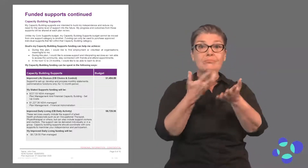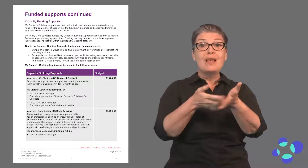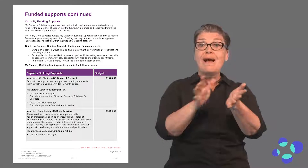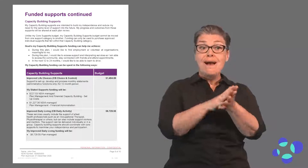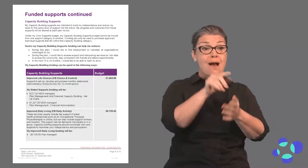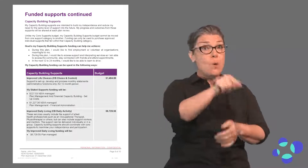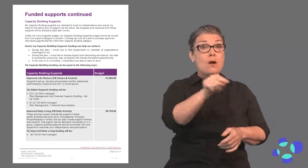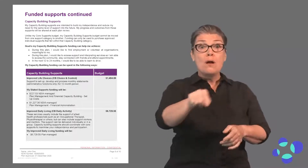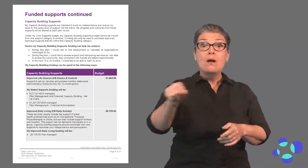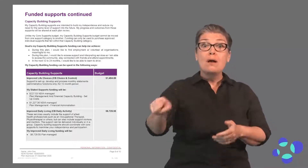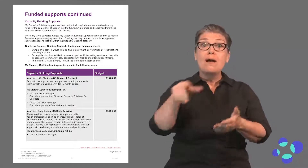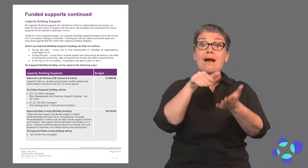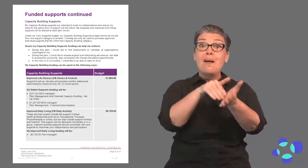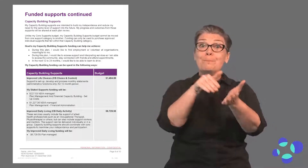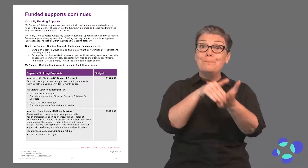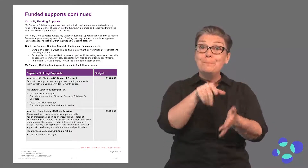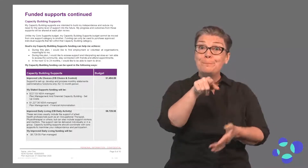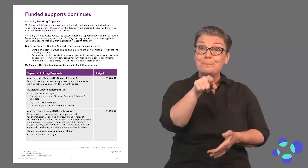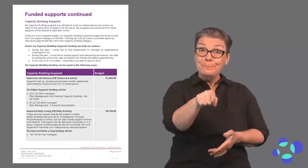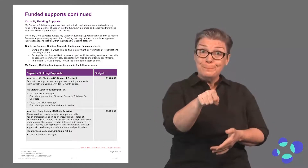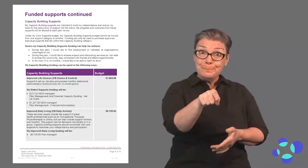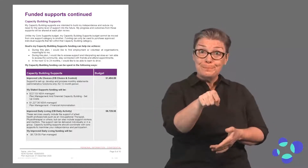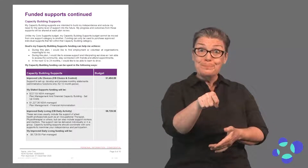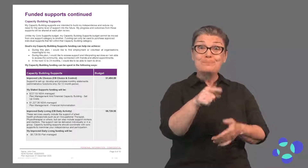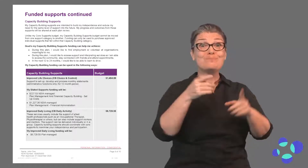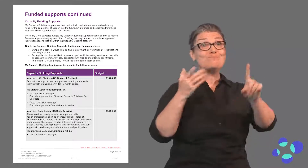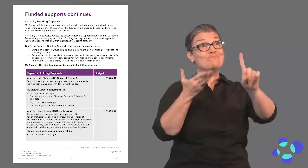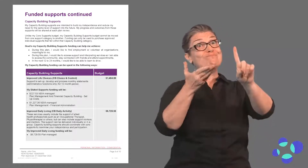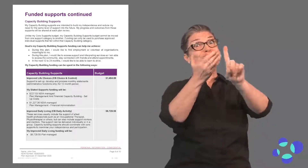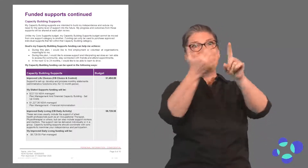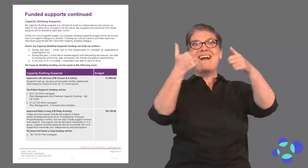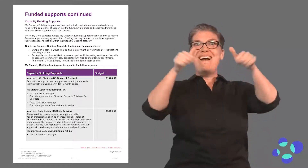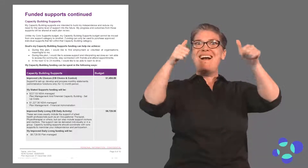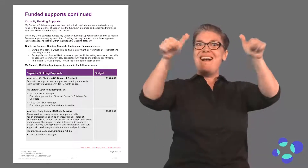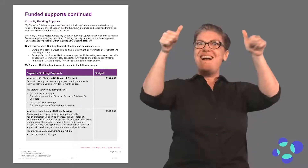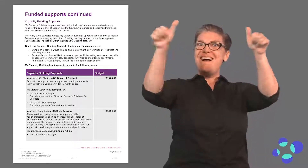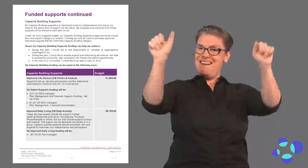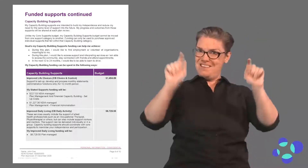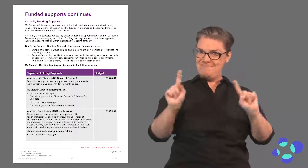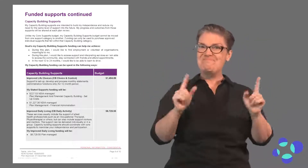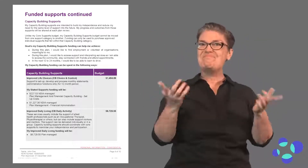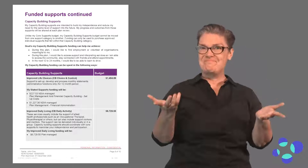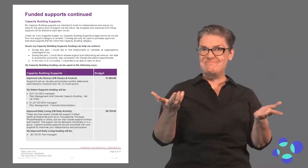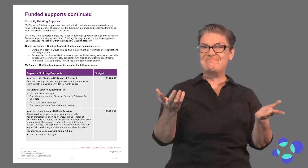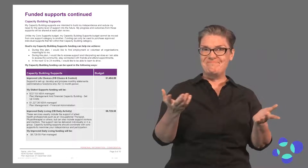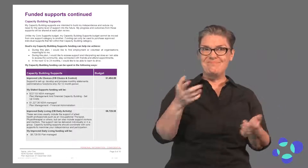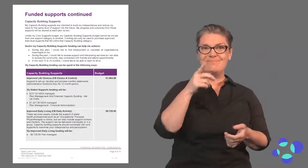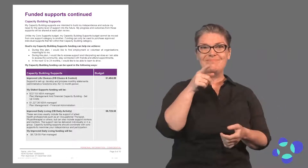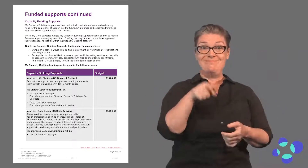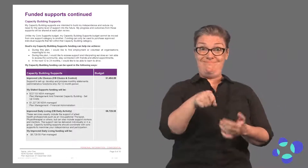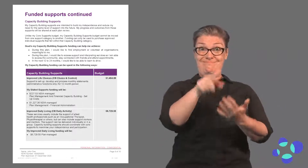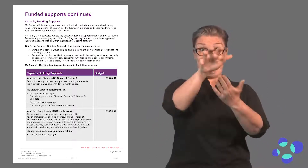and what was paid, and how these supports assisted you in moving towards and achieving your goals.